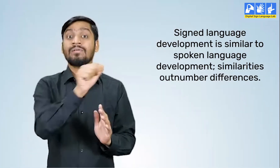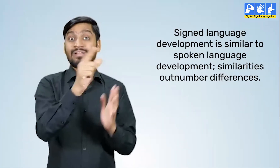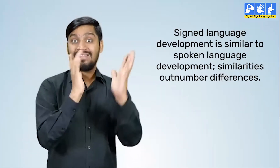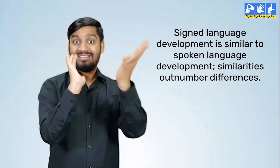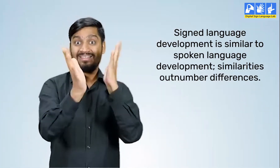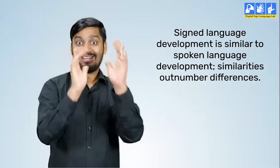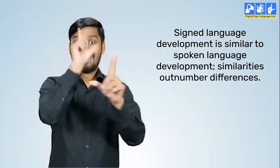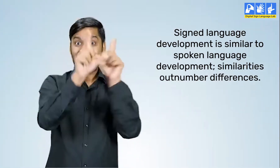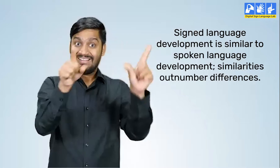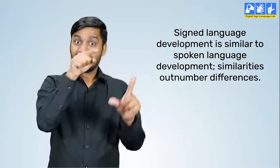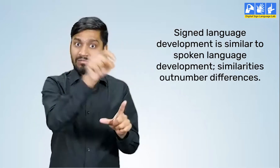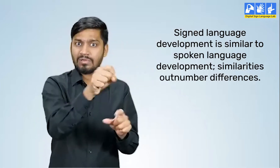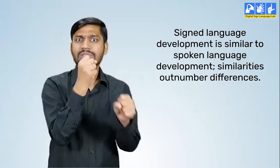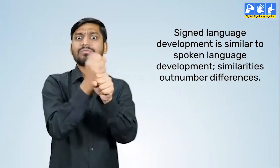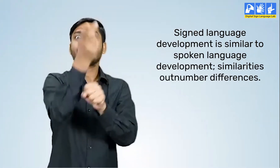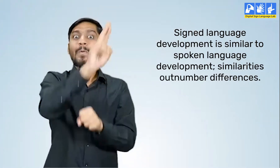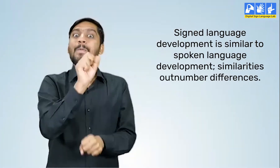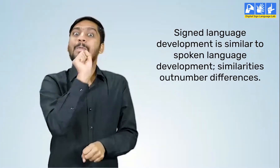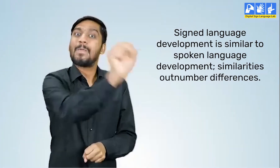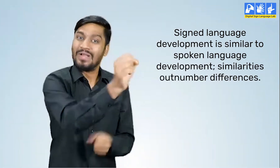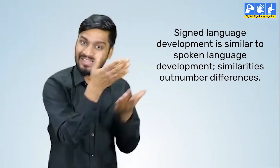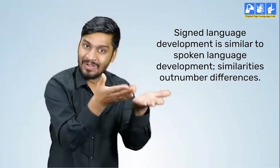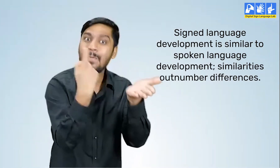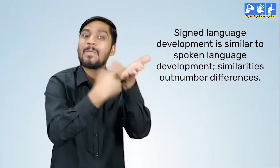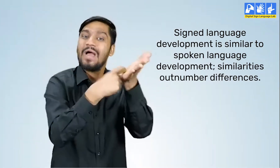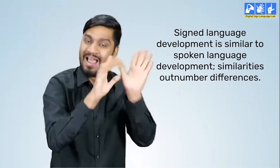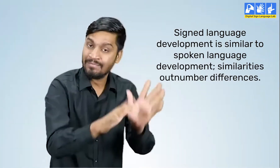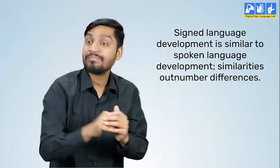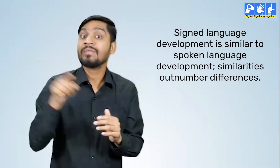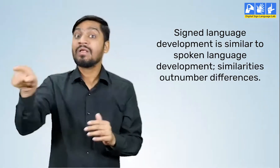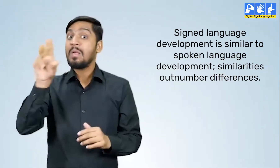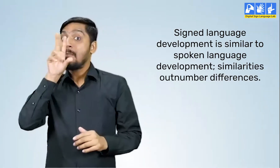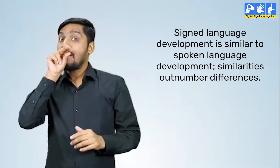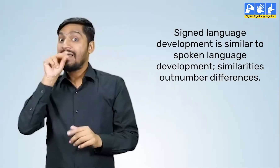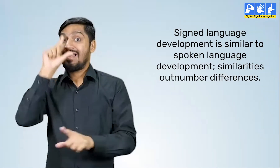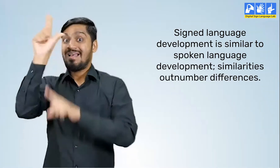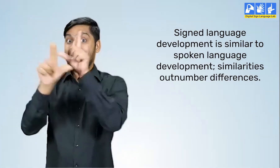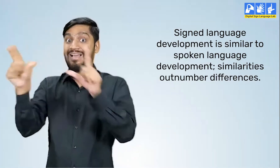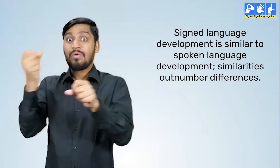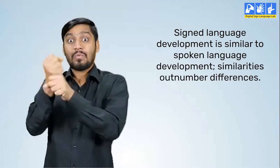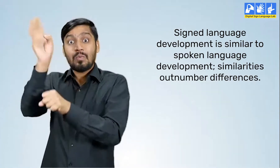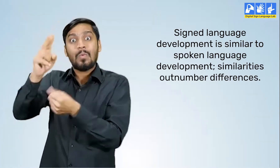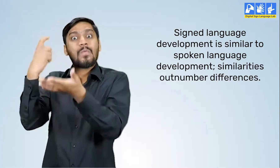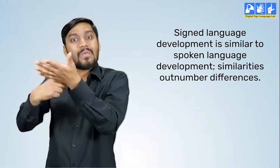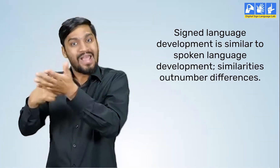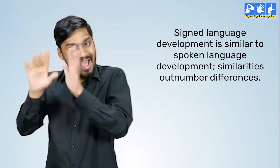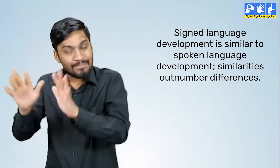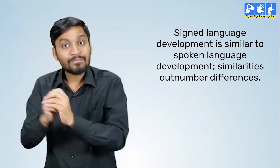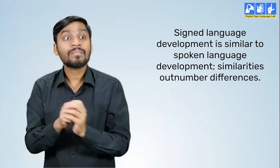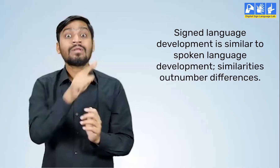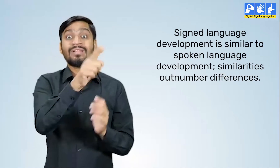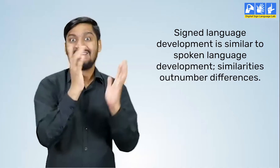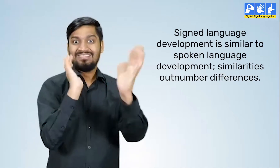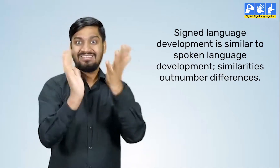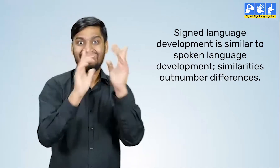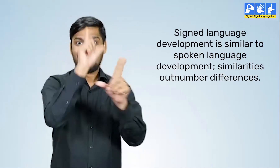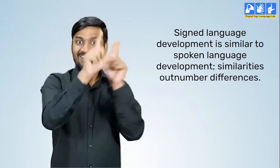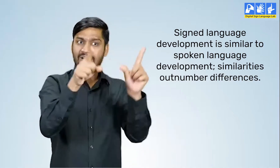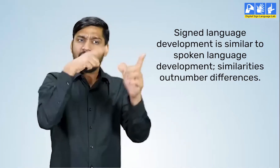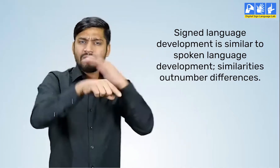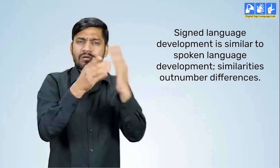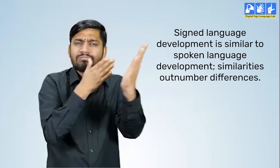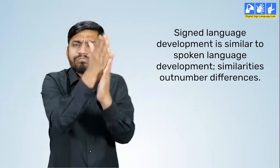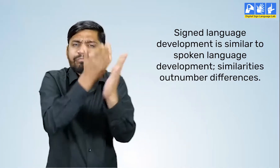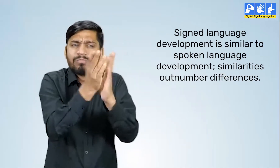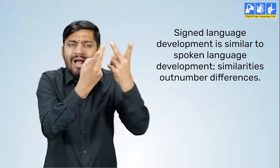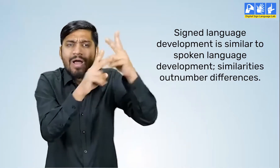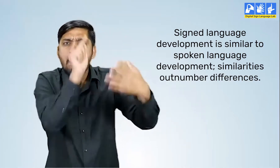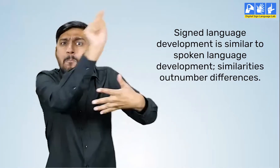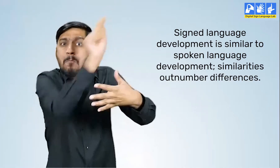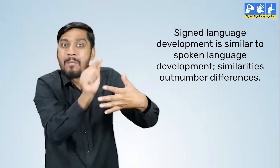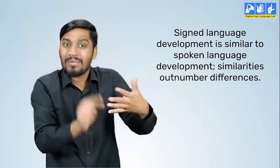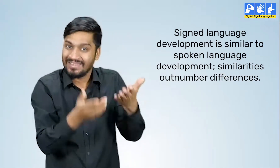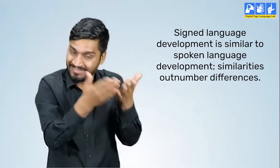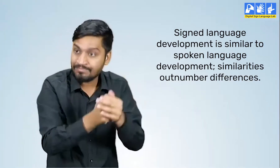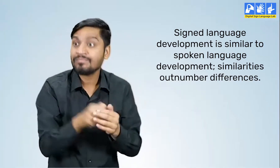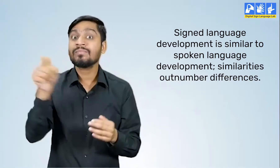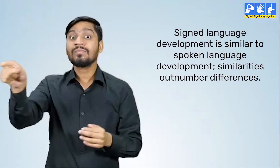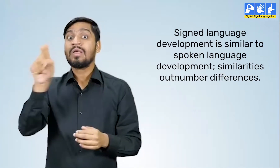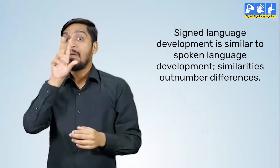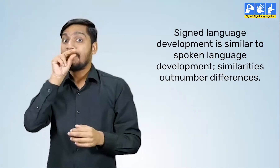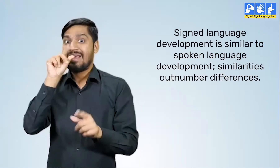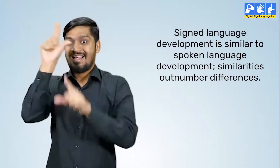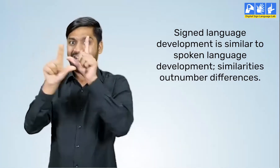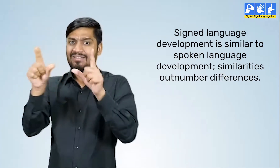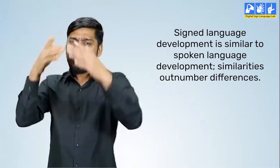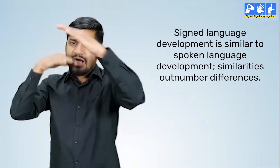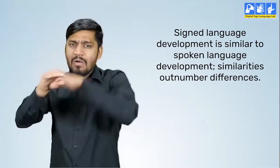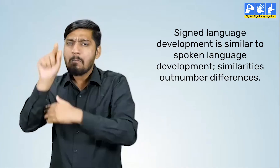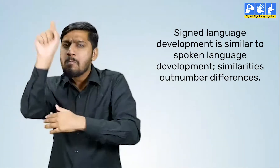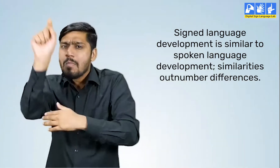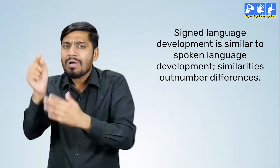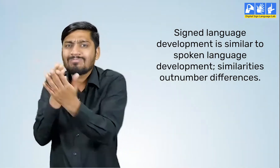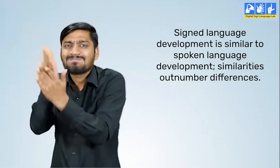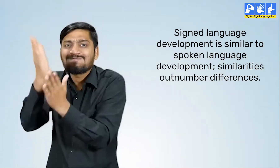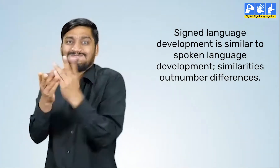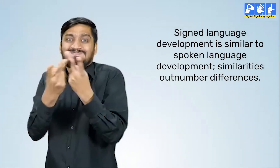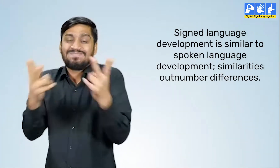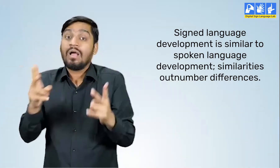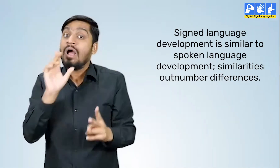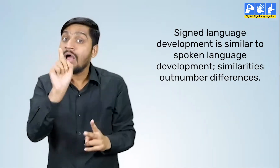Although signed and spoken languages have their own distinct grammar and rules,